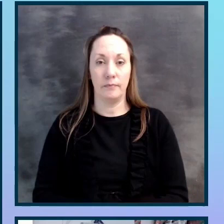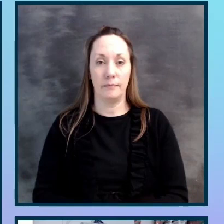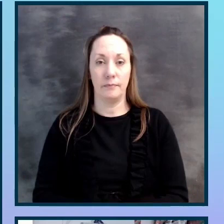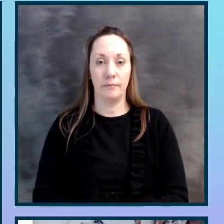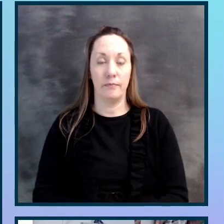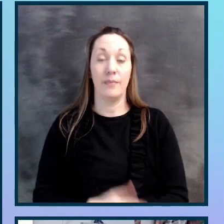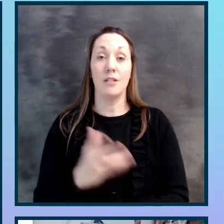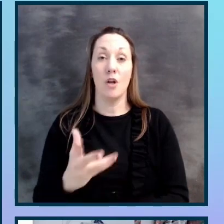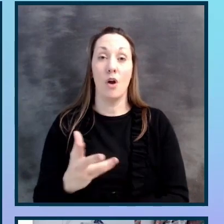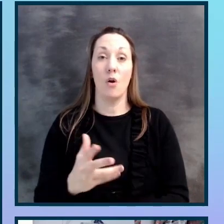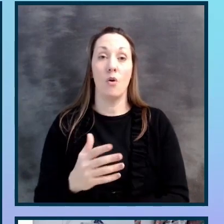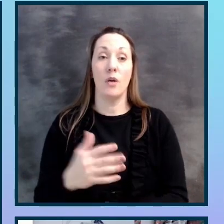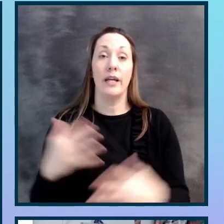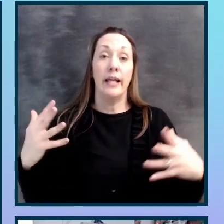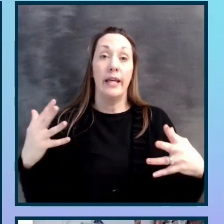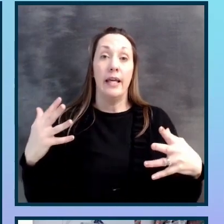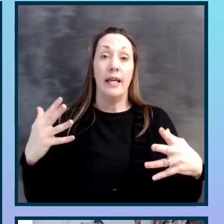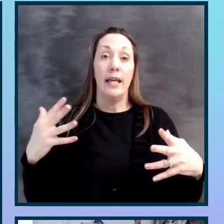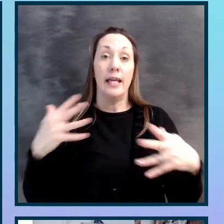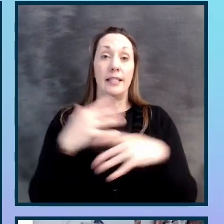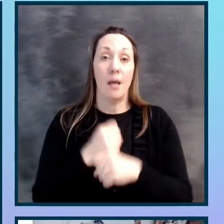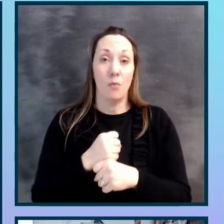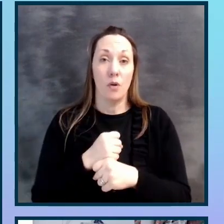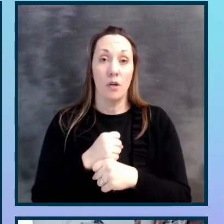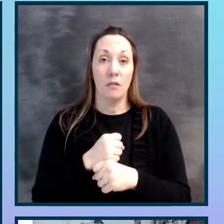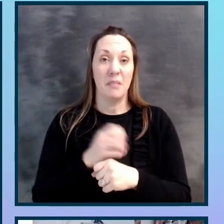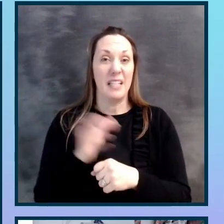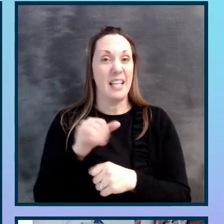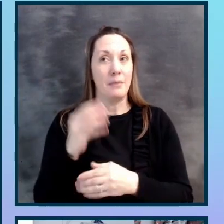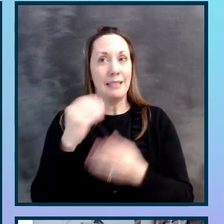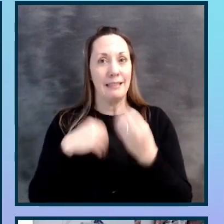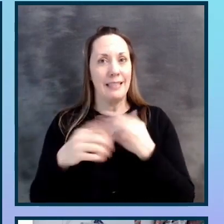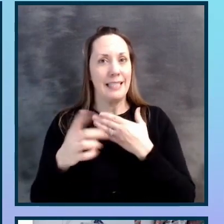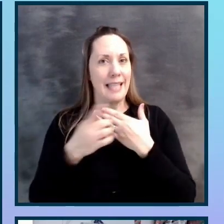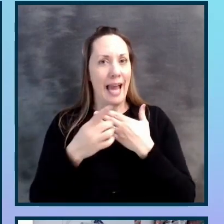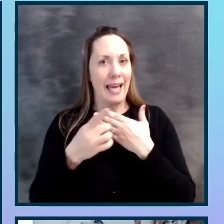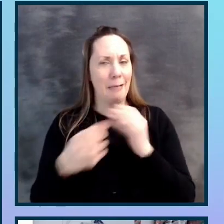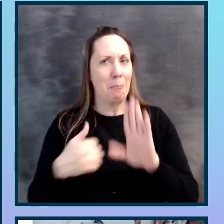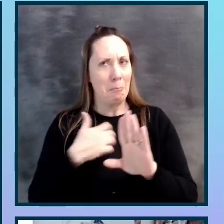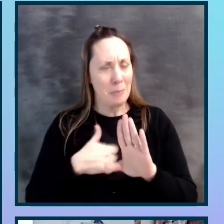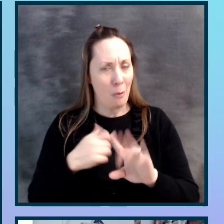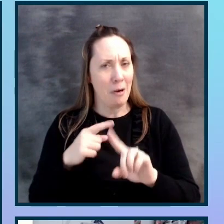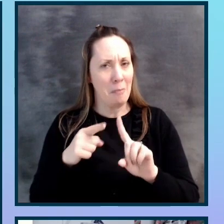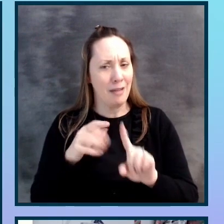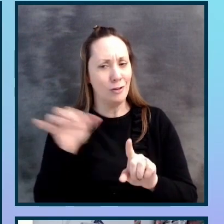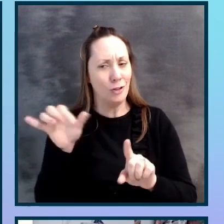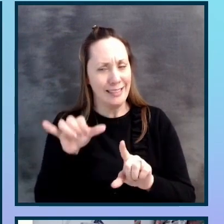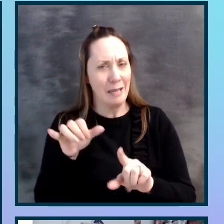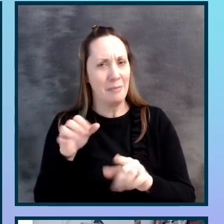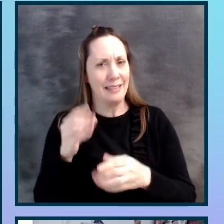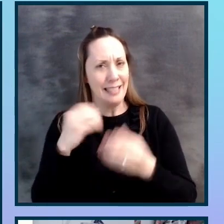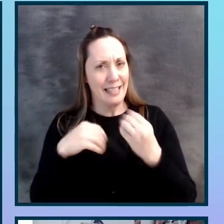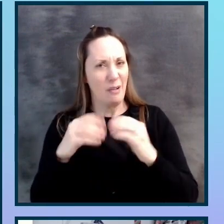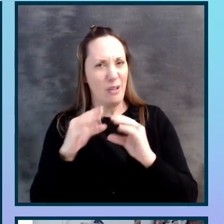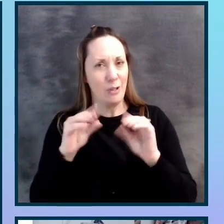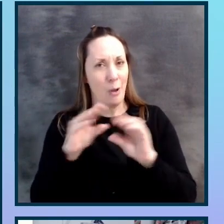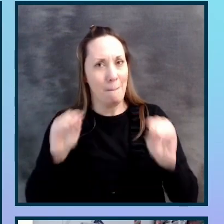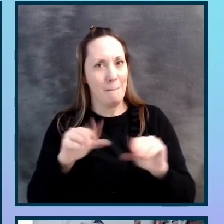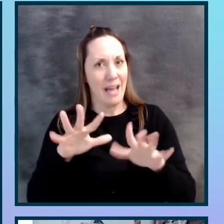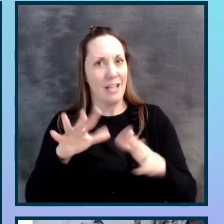So in summary, just like dieting, sorry to say this, folks, but just like dieting, there is no magic pill.